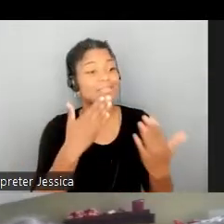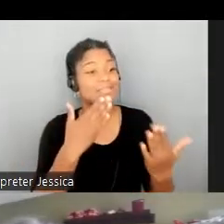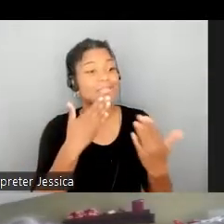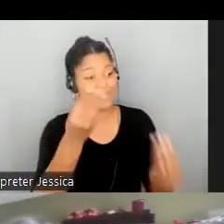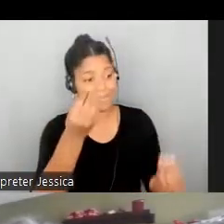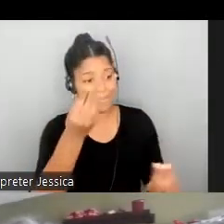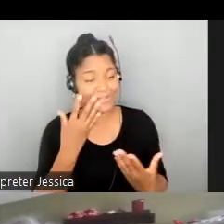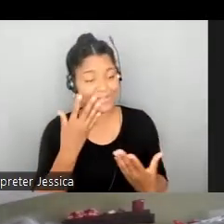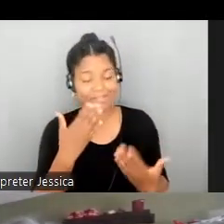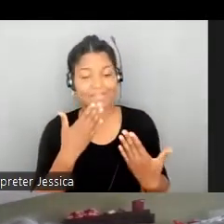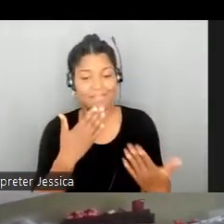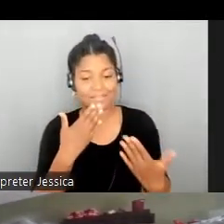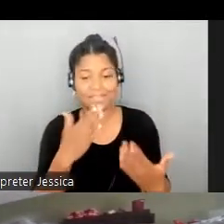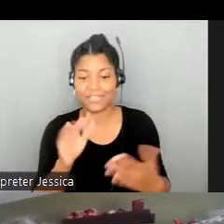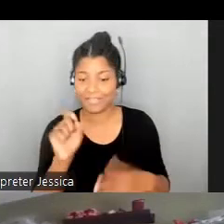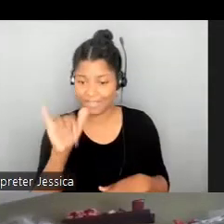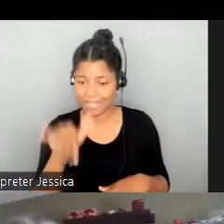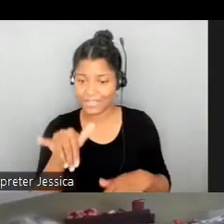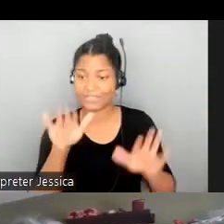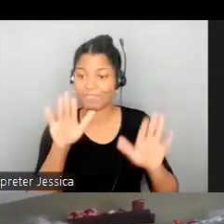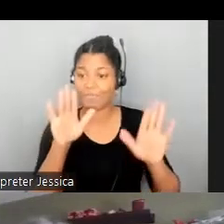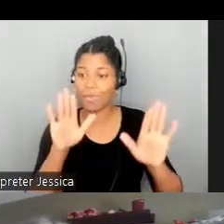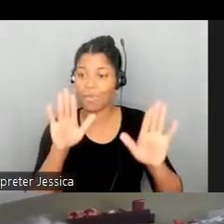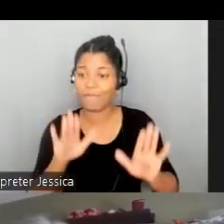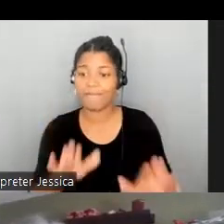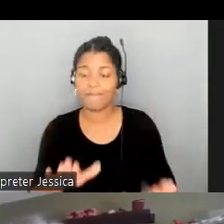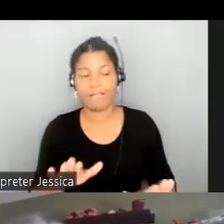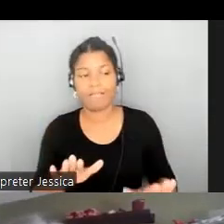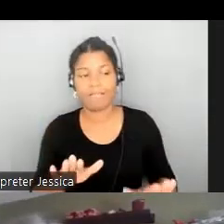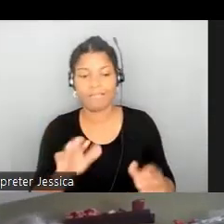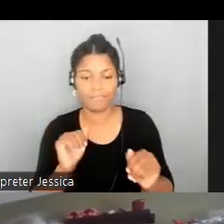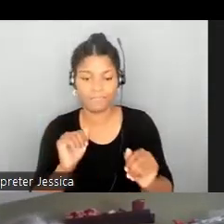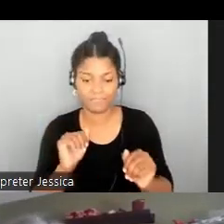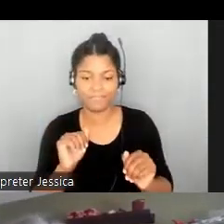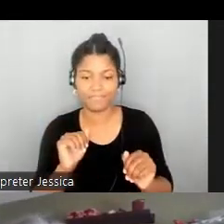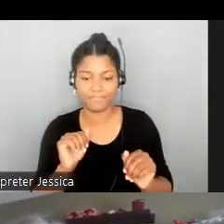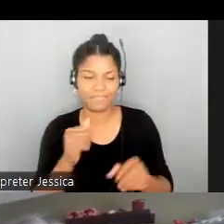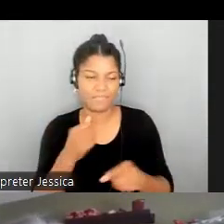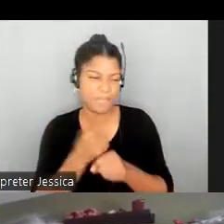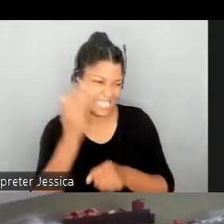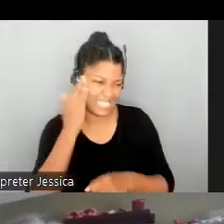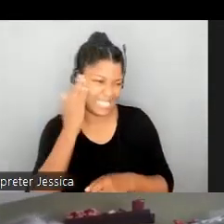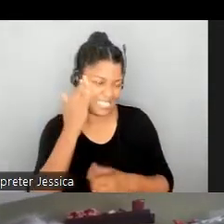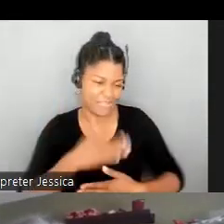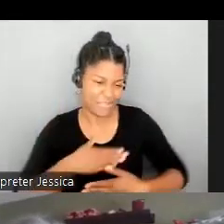I think that is a great term that makes more sense.